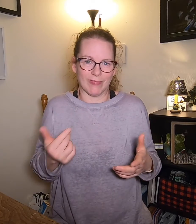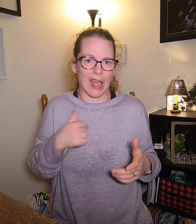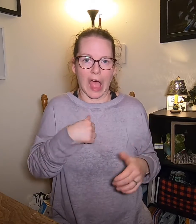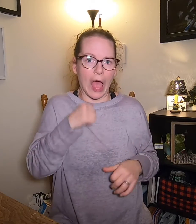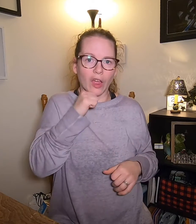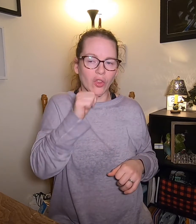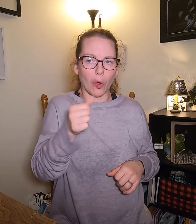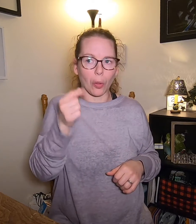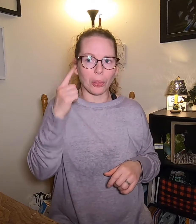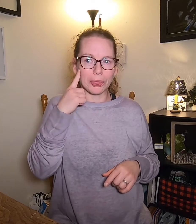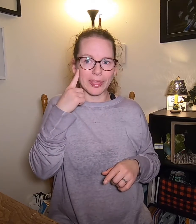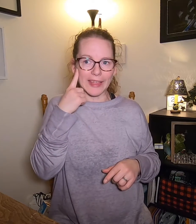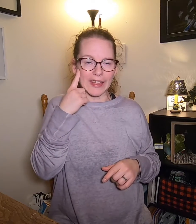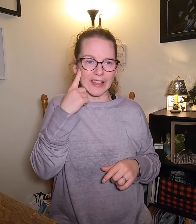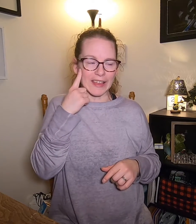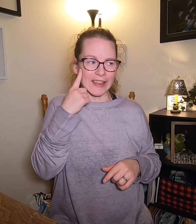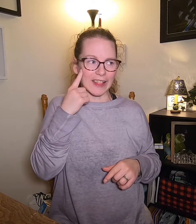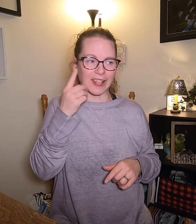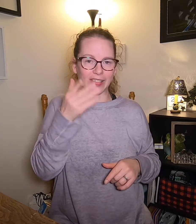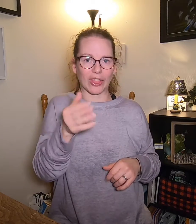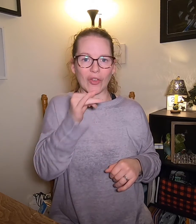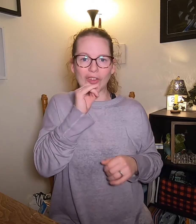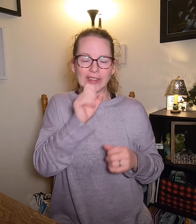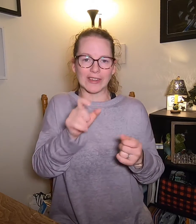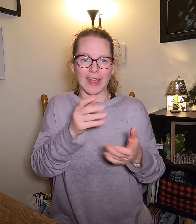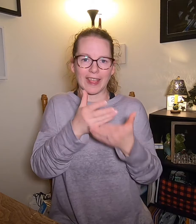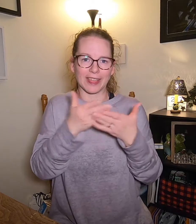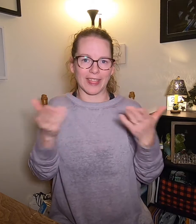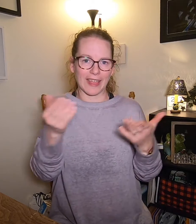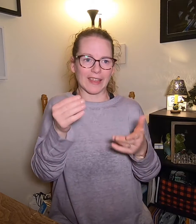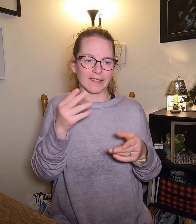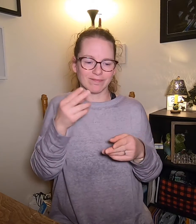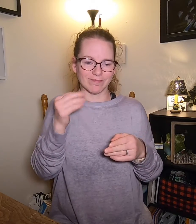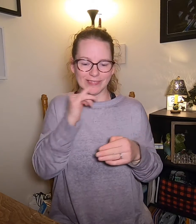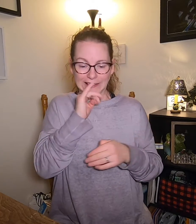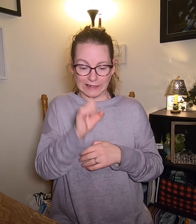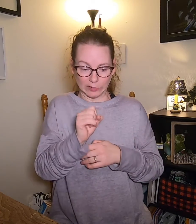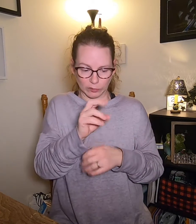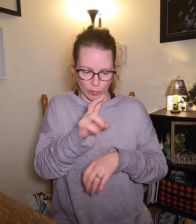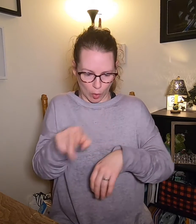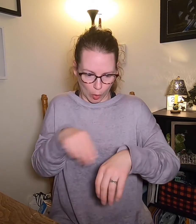I don't think there is such thing is 'normal.'